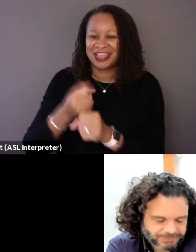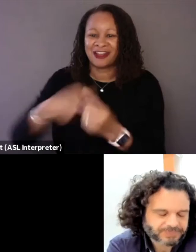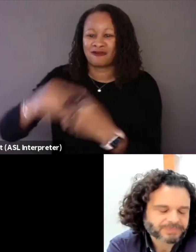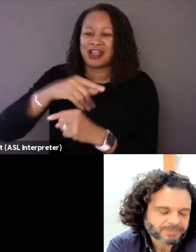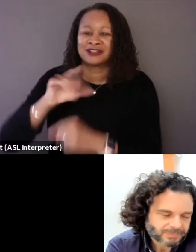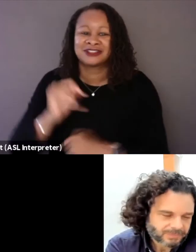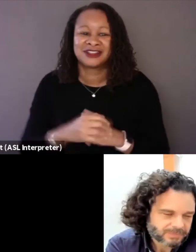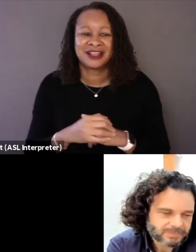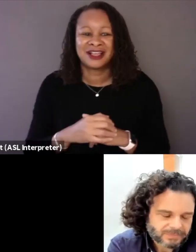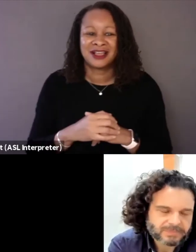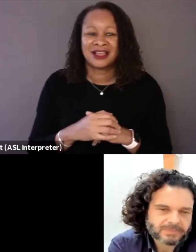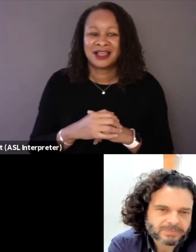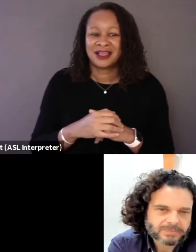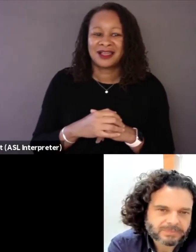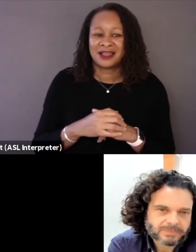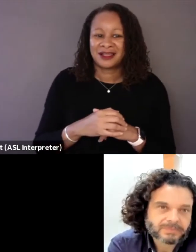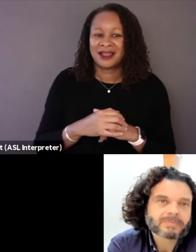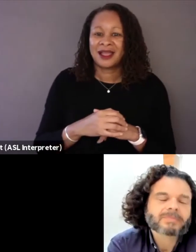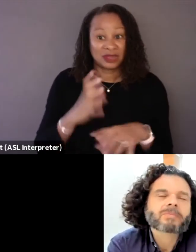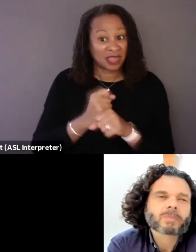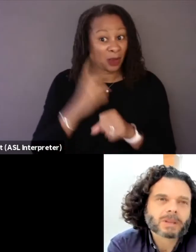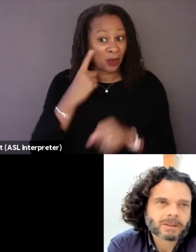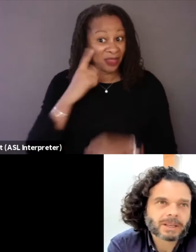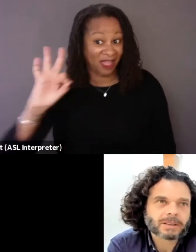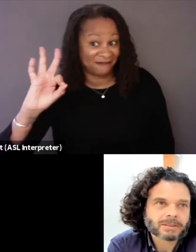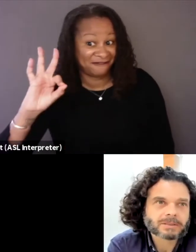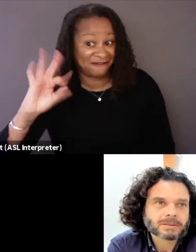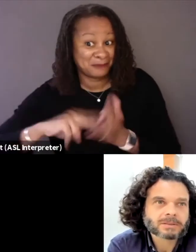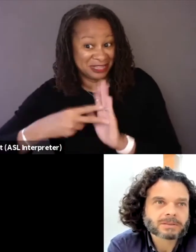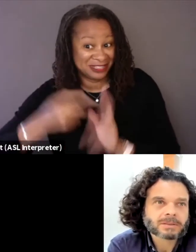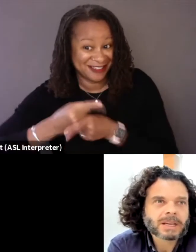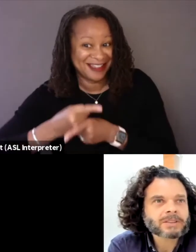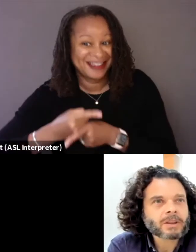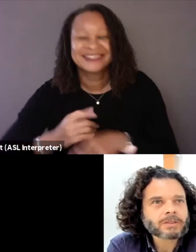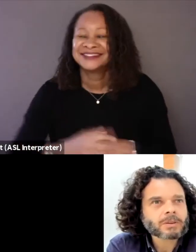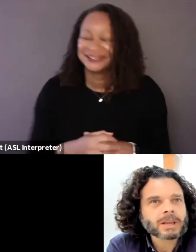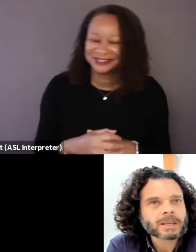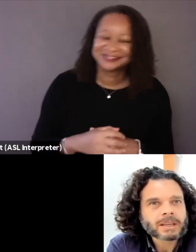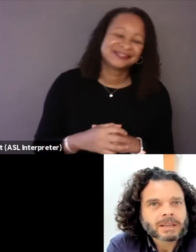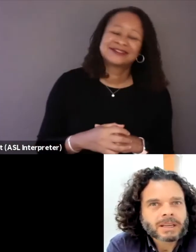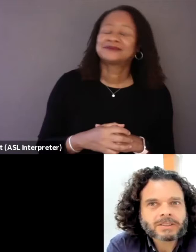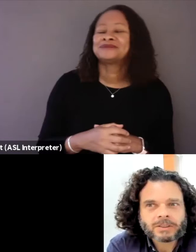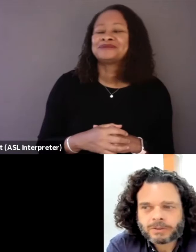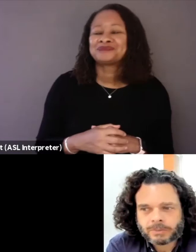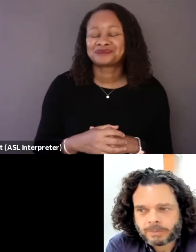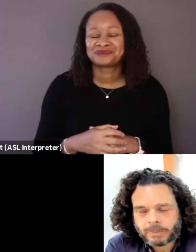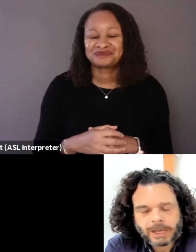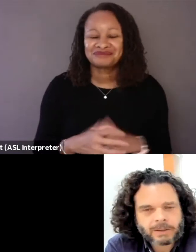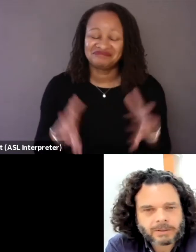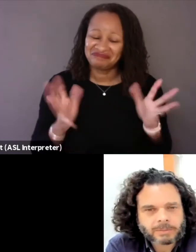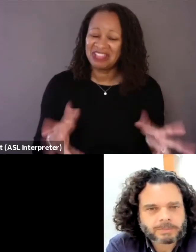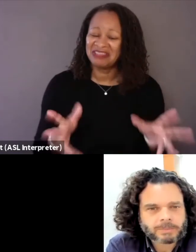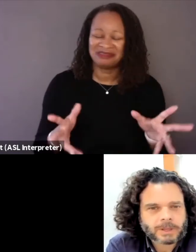You can guess what the F stands for. Yeah, it's also like, it's used by other, you know,